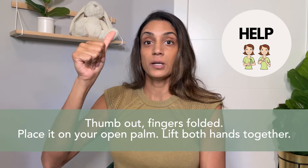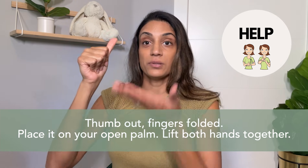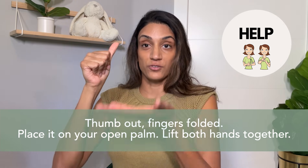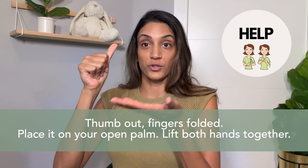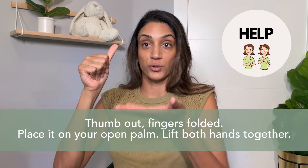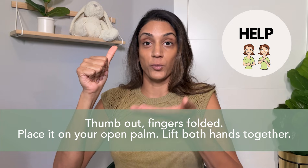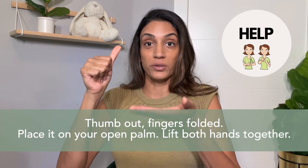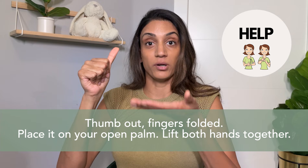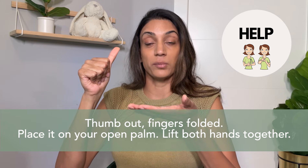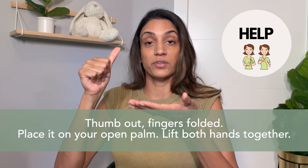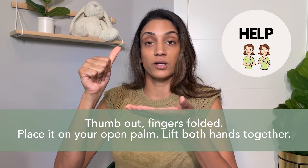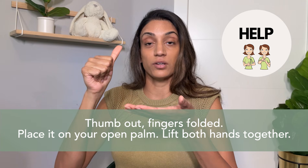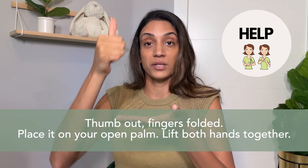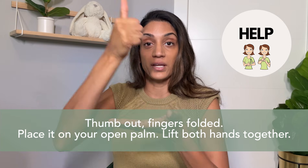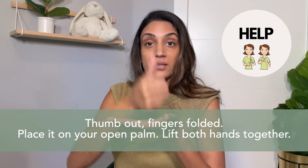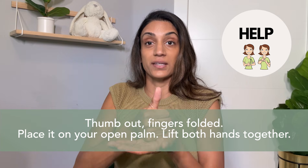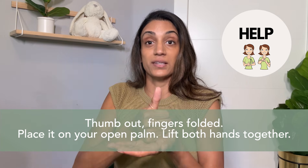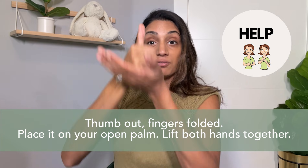Place it on your open palm of the non-dominant hand and lift.